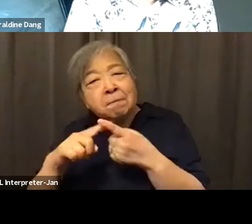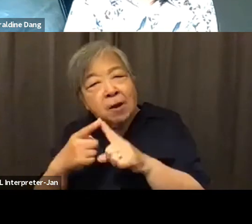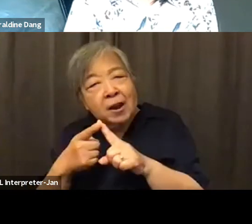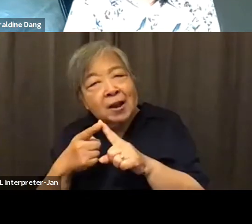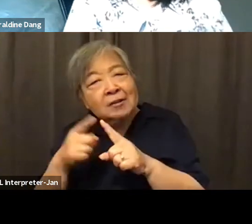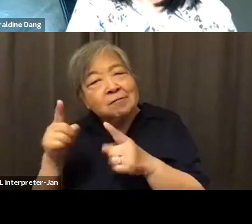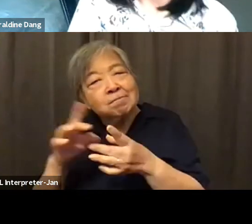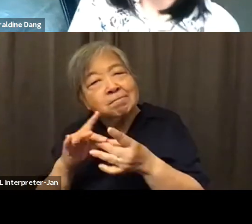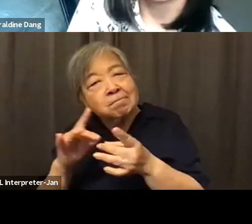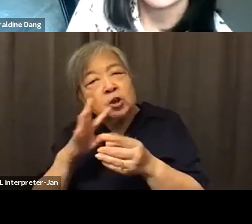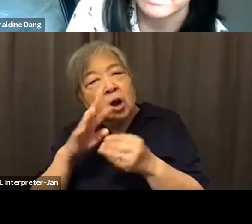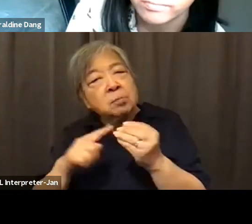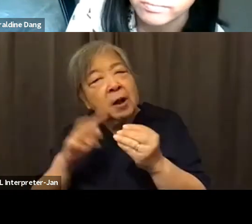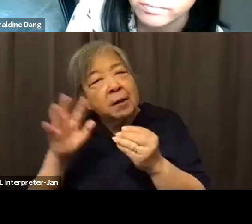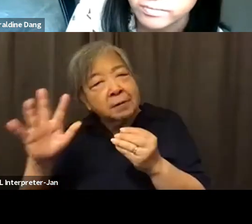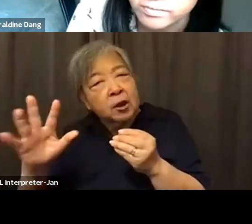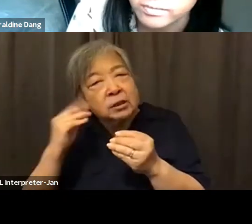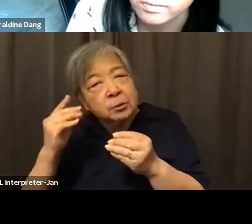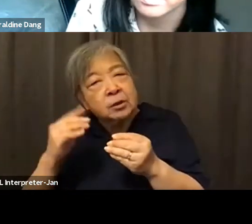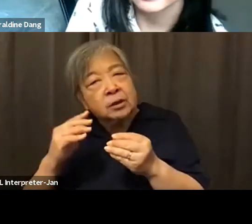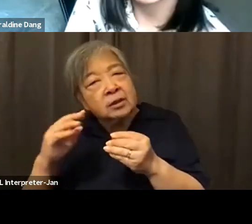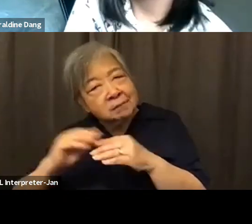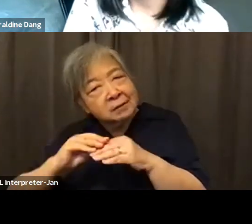advice before she went abroad.